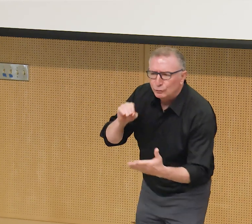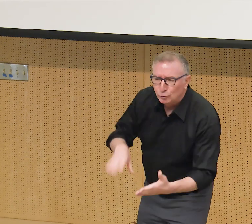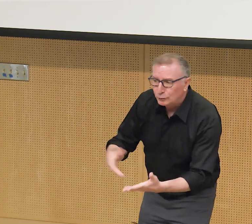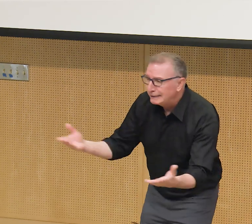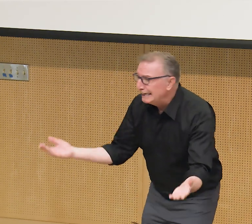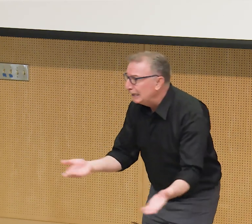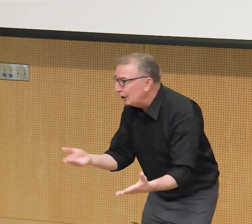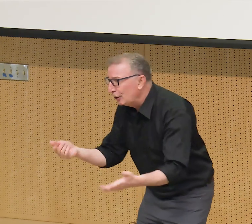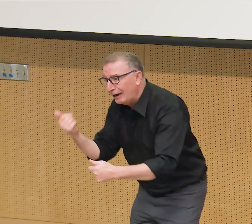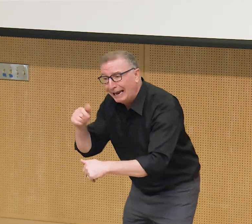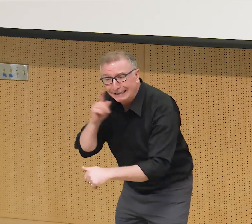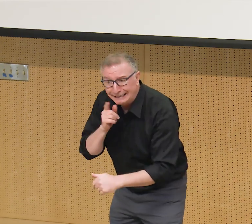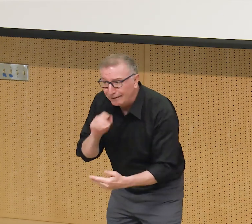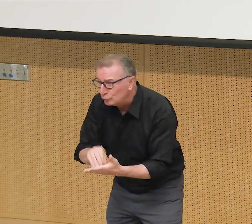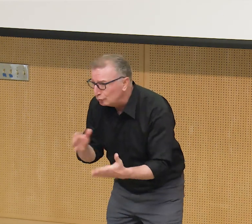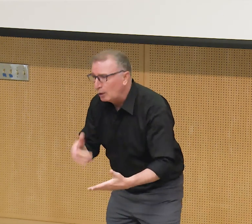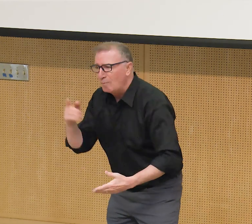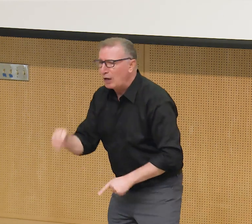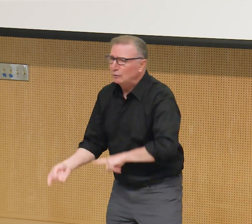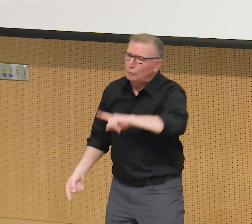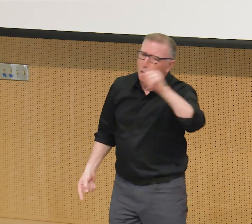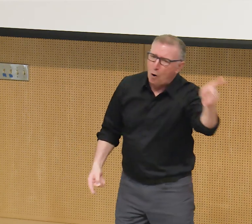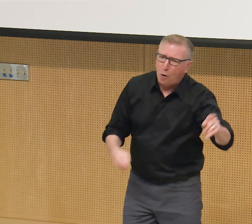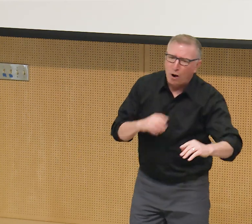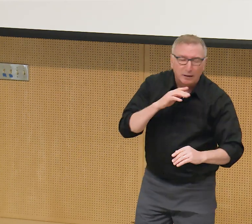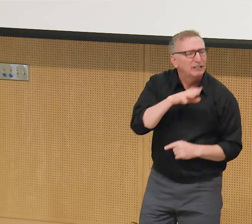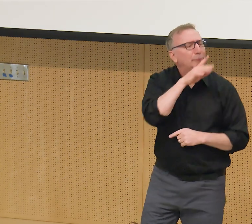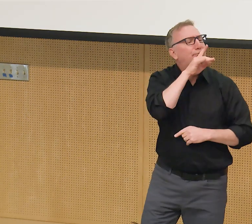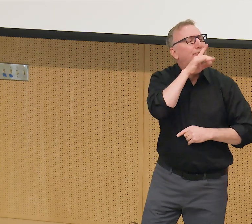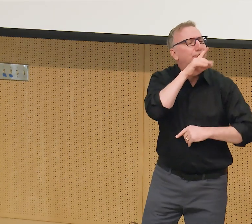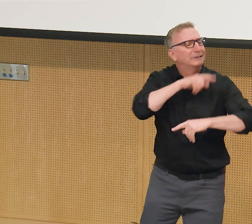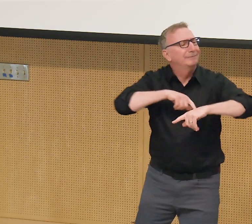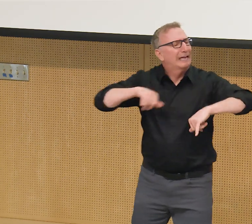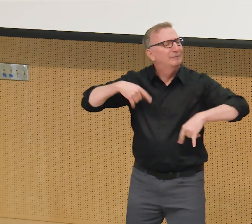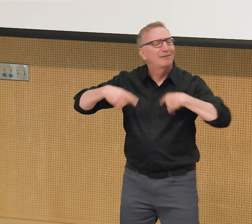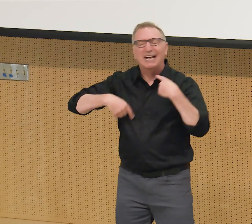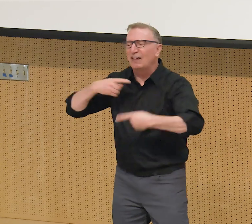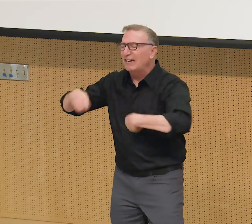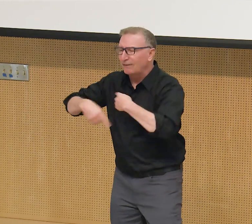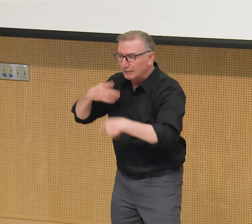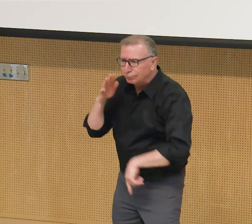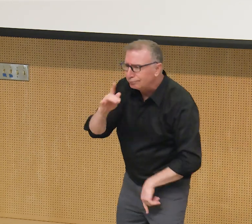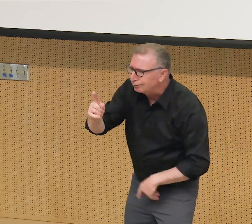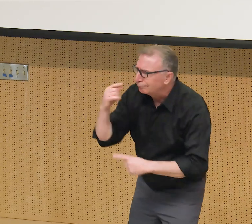signing, asking if there were any Deaf students there, and that they needed to go over with her.